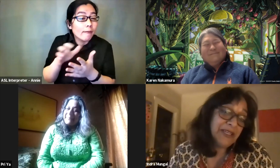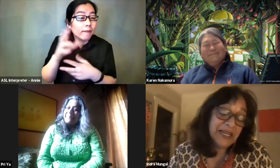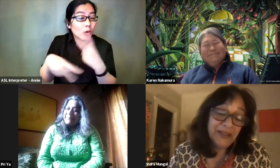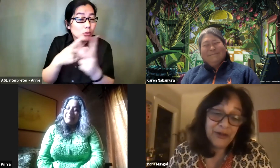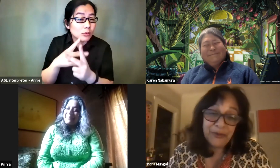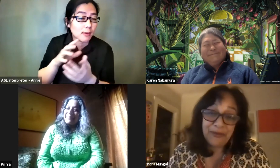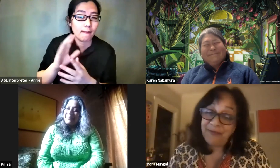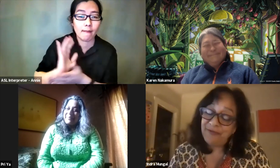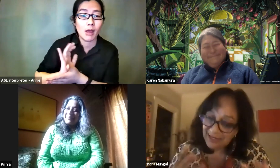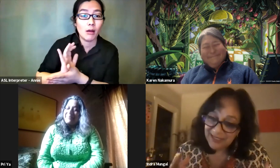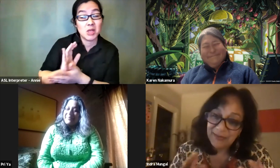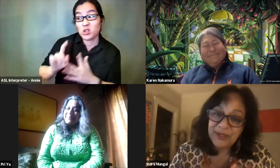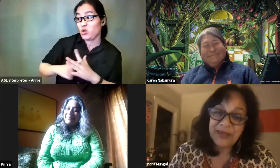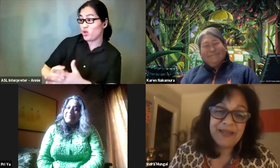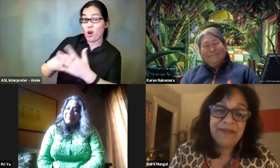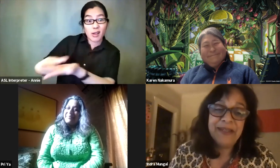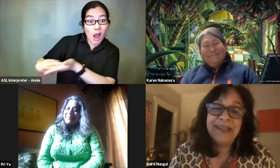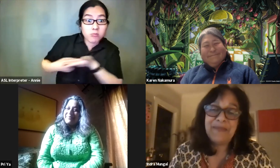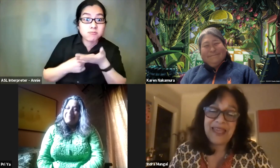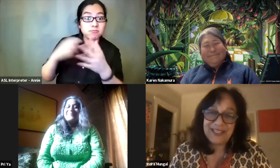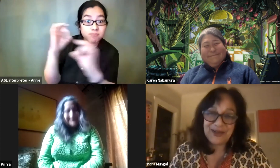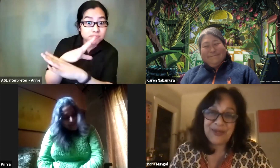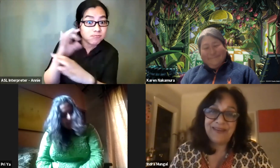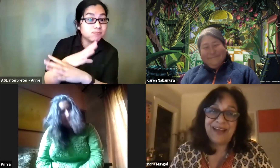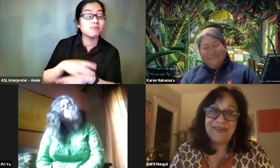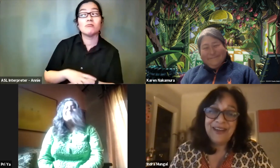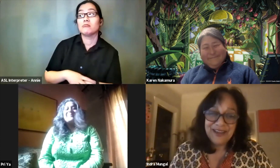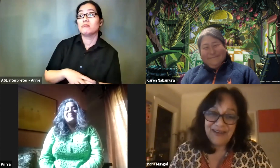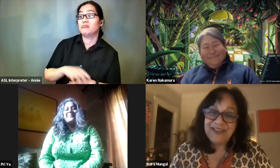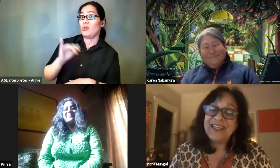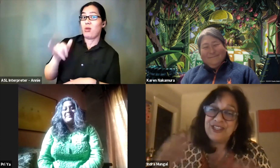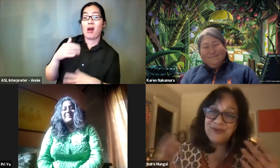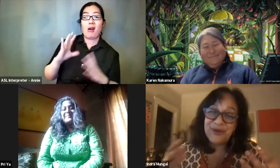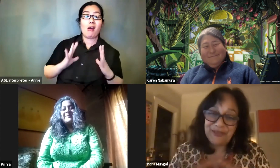dialogue within that time we can definitely make it so we can have conversation with the